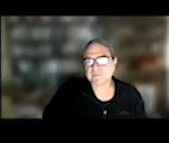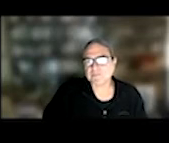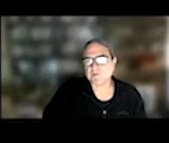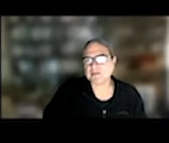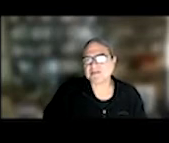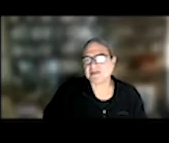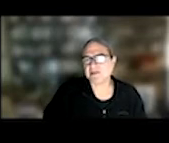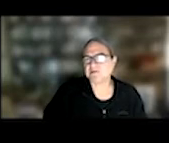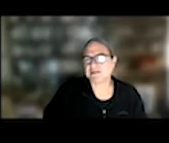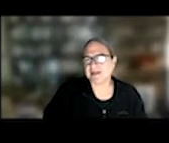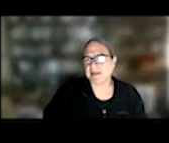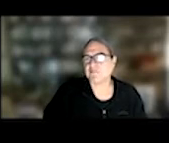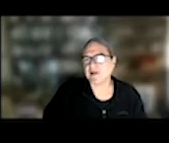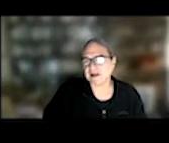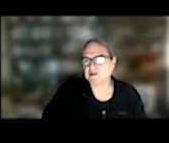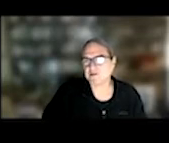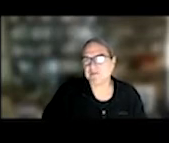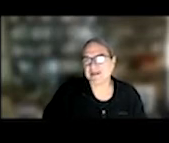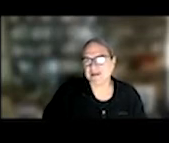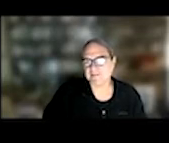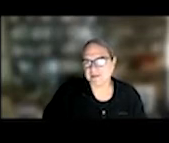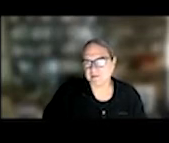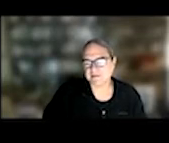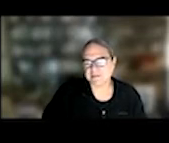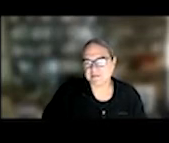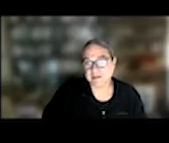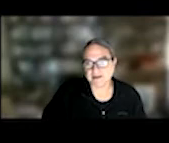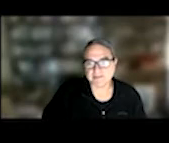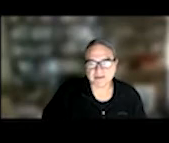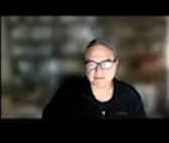but we decided to use the decade prior to the pandemic. You may have seen the pandemic has